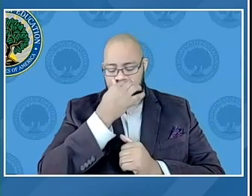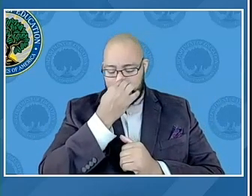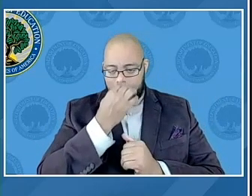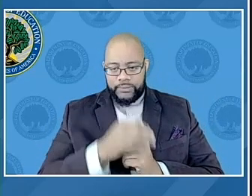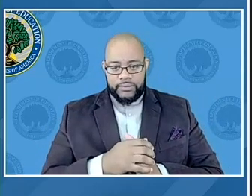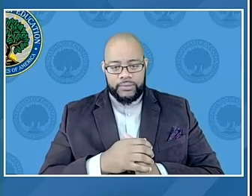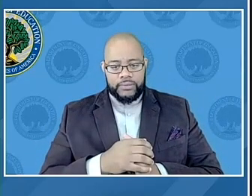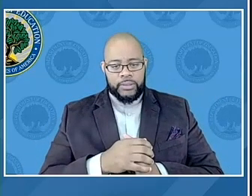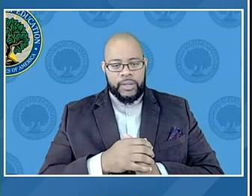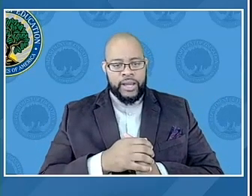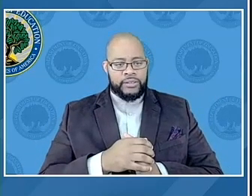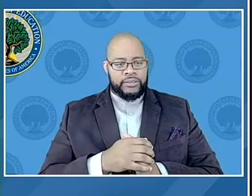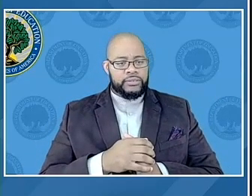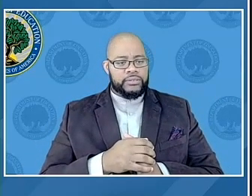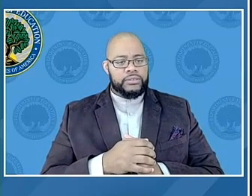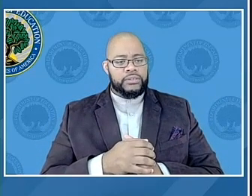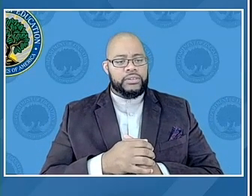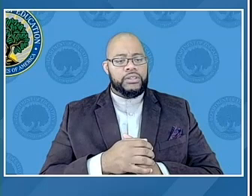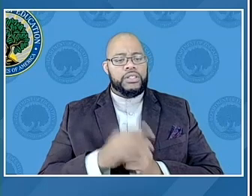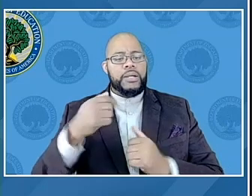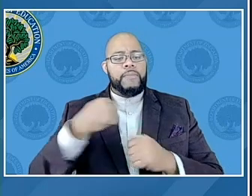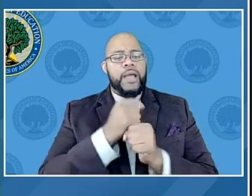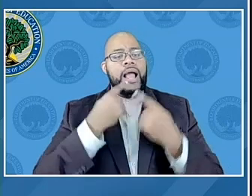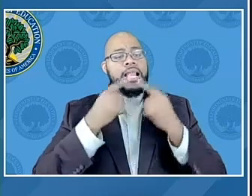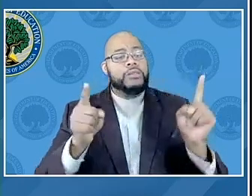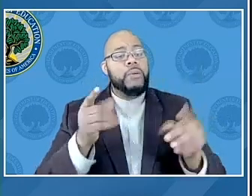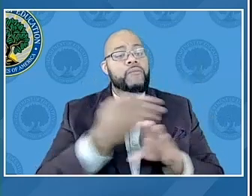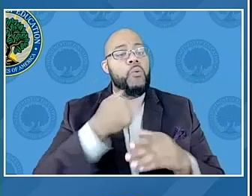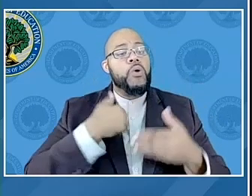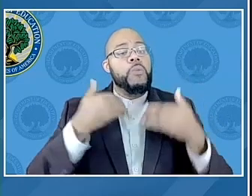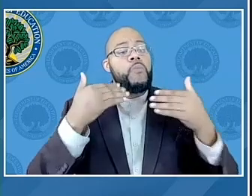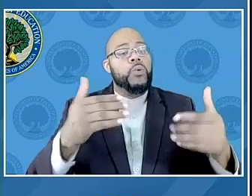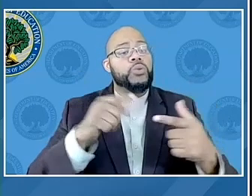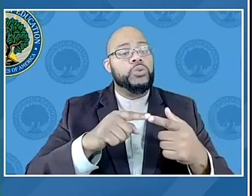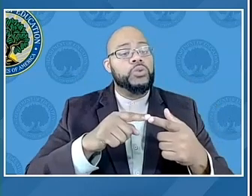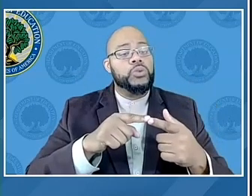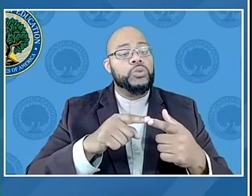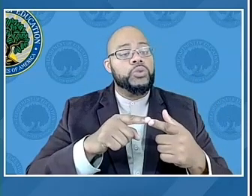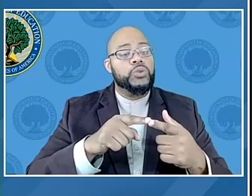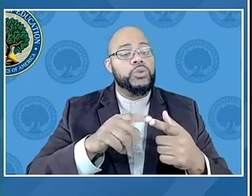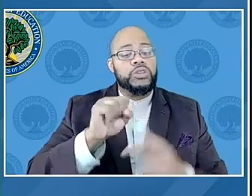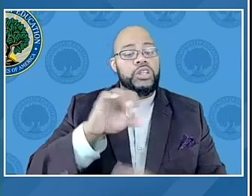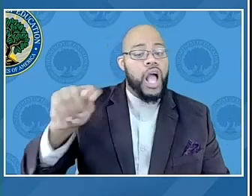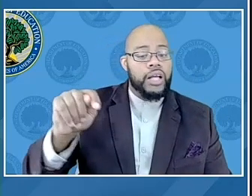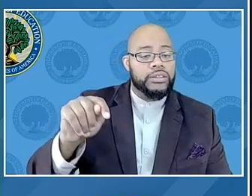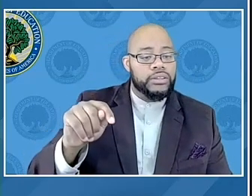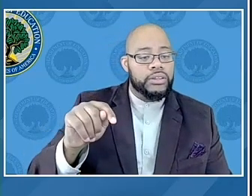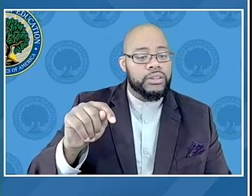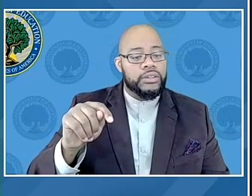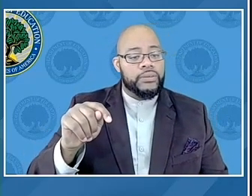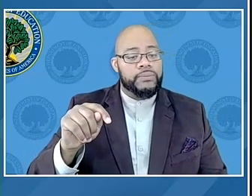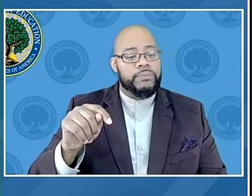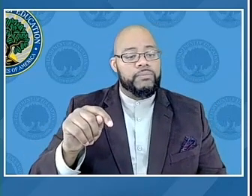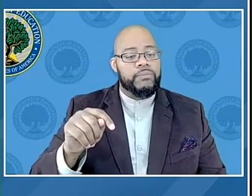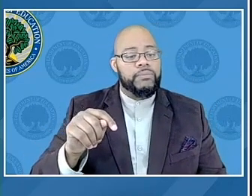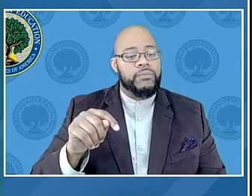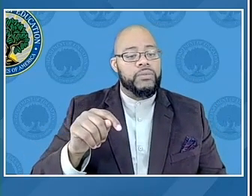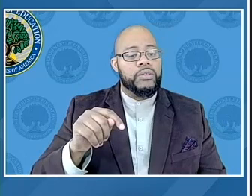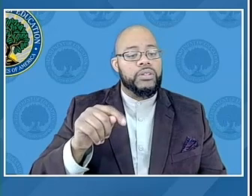Thank you, Kyra. I need to make an announcement before we move to Scott Buchanan. Jalil Mustafa Bishop has come in